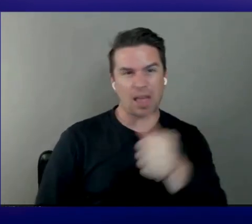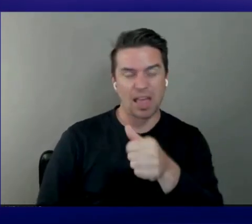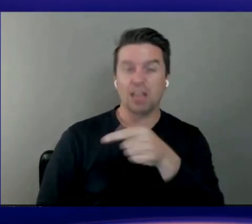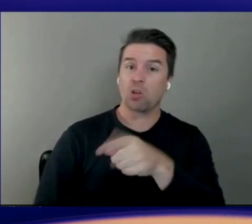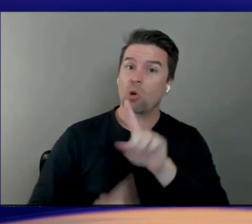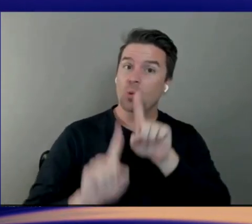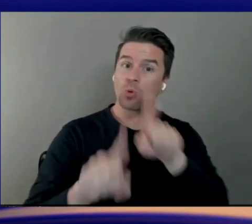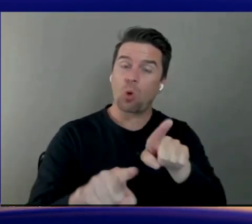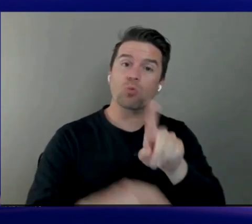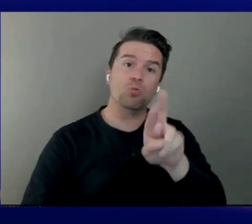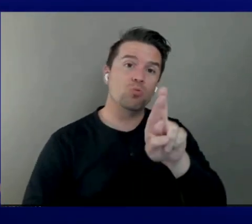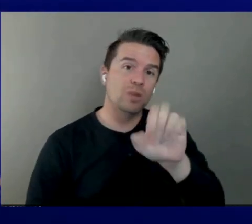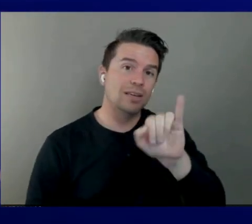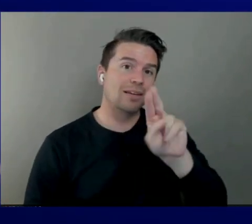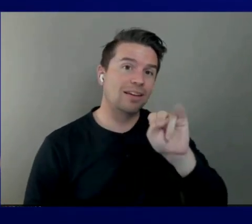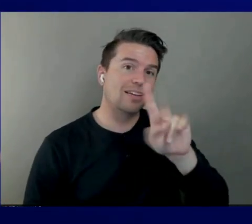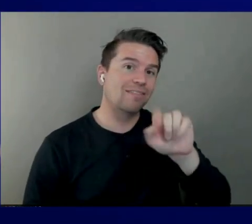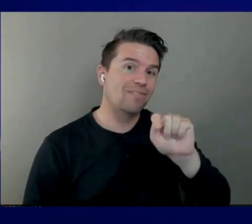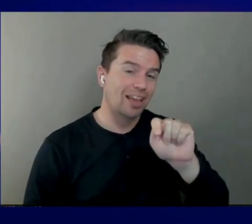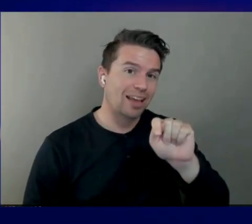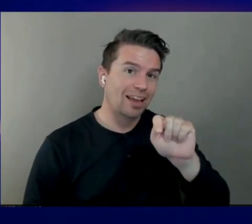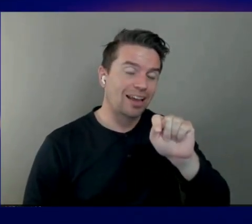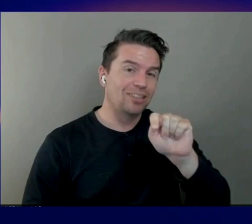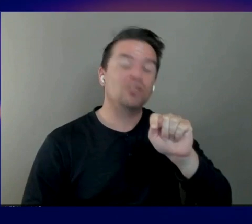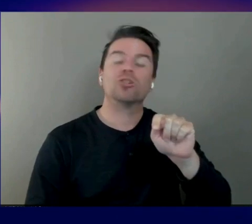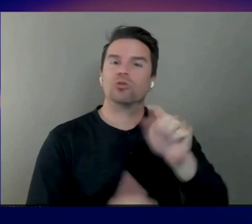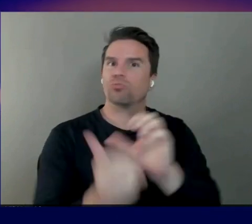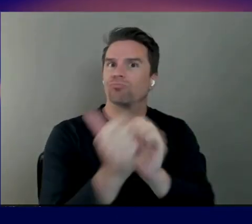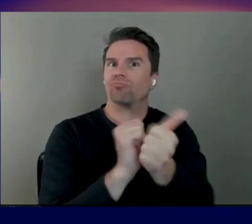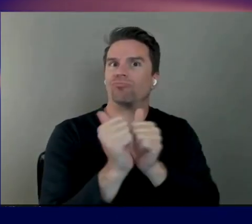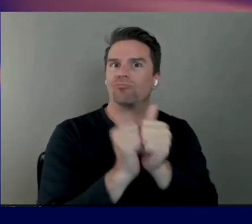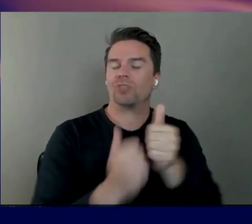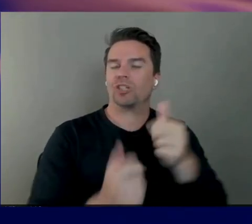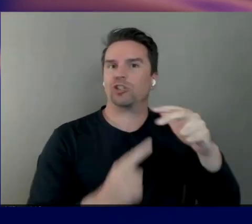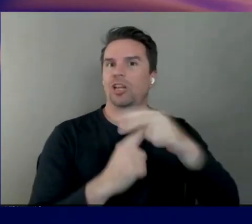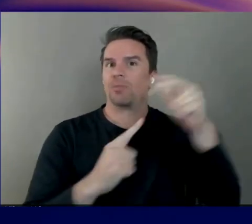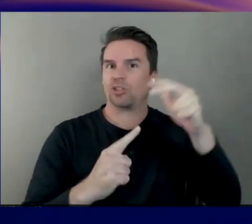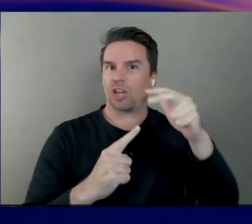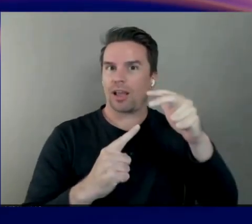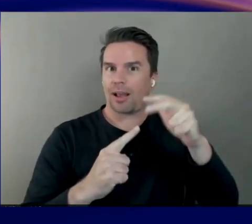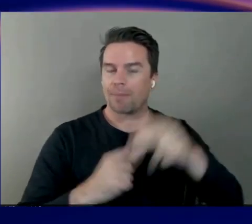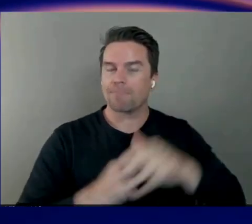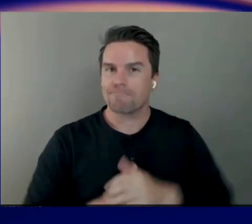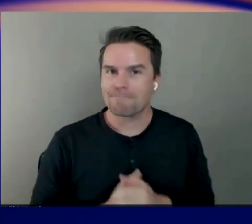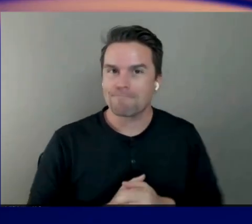to get a chance to lift the Championship Cup and